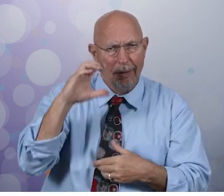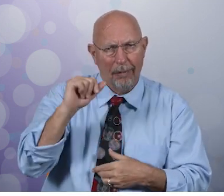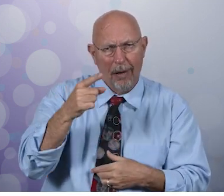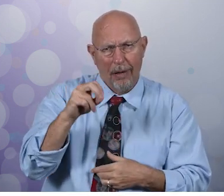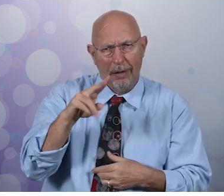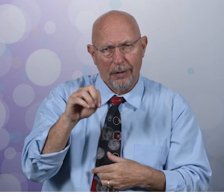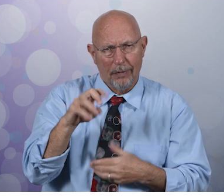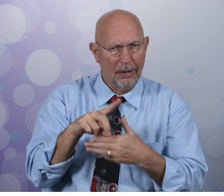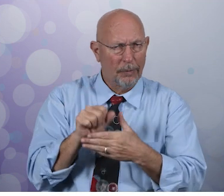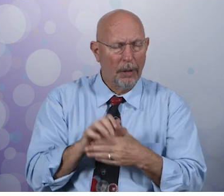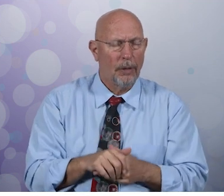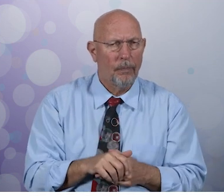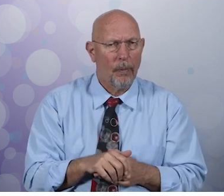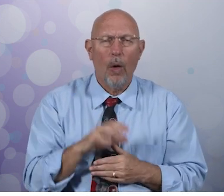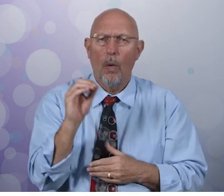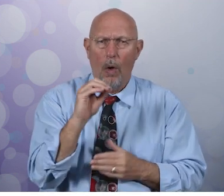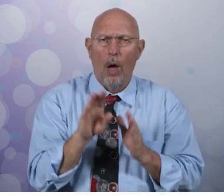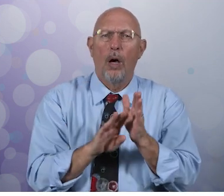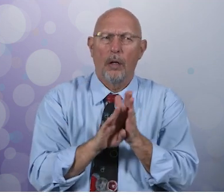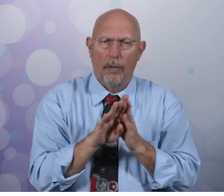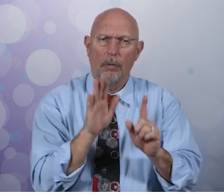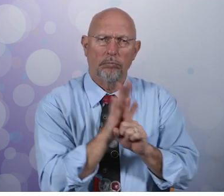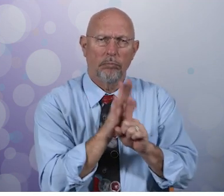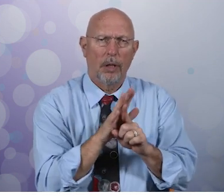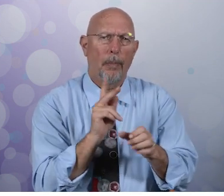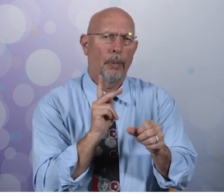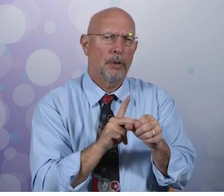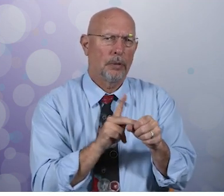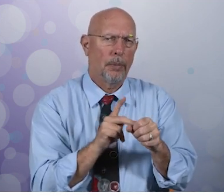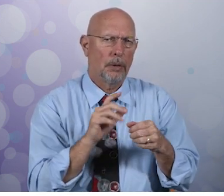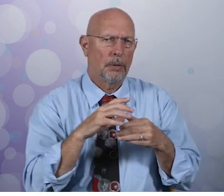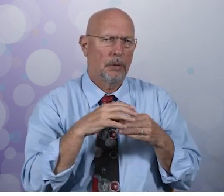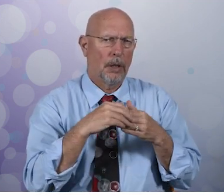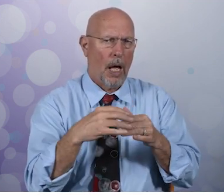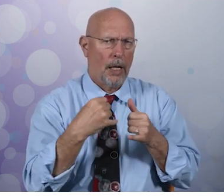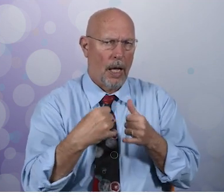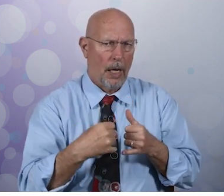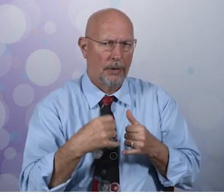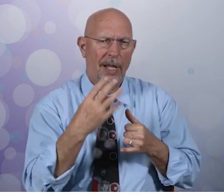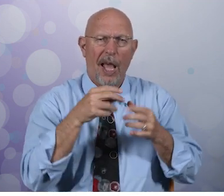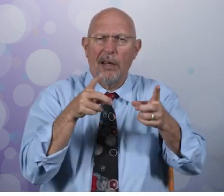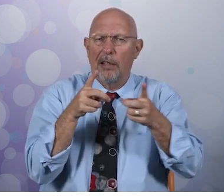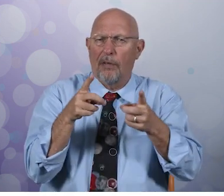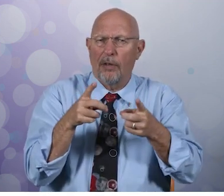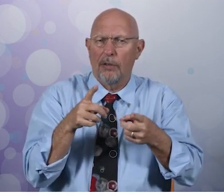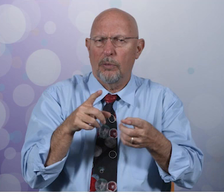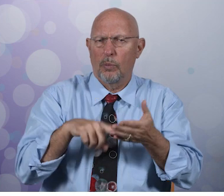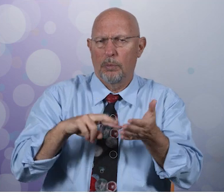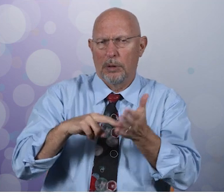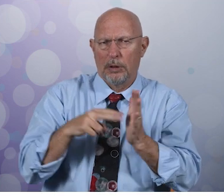Ohio has developed its participation guidelines and the definition of a student with the most significant